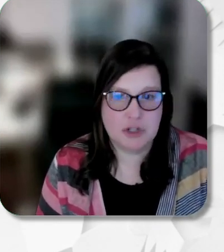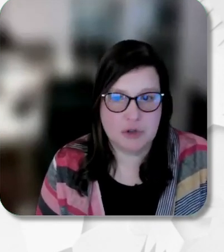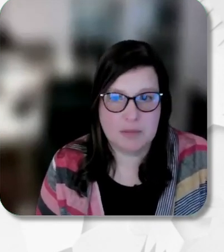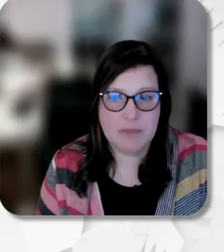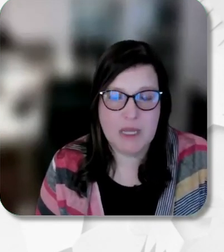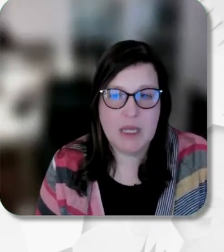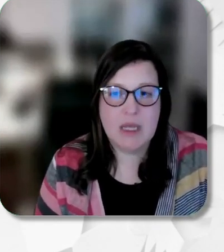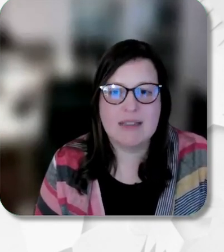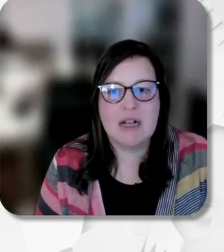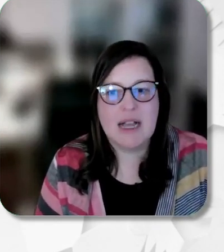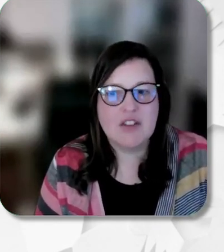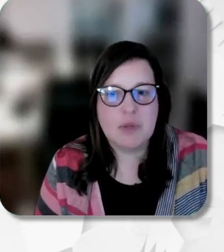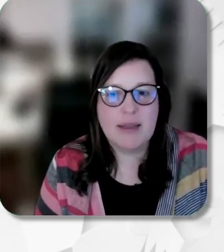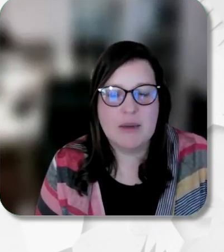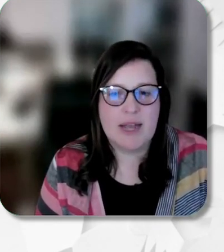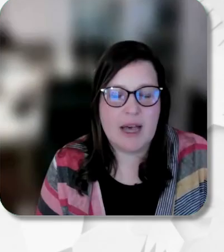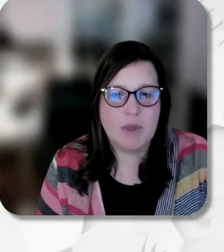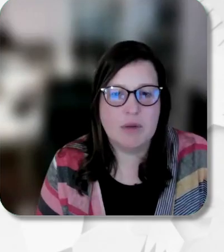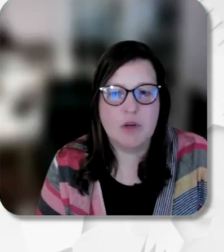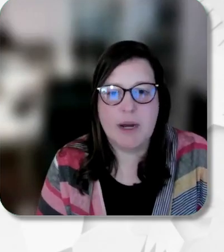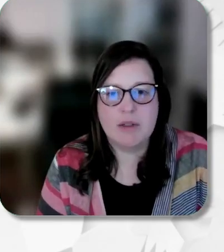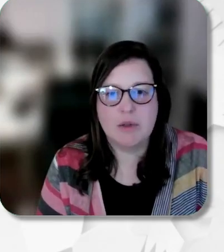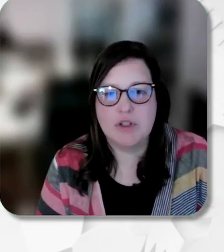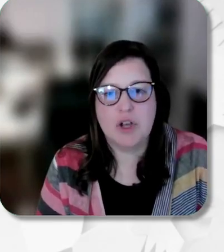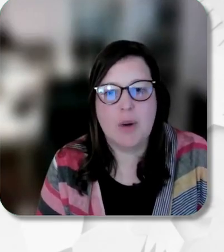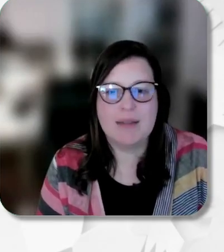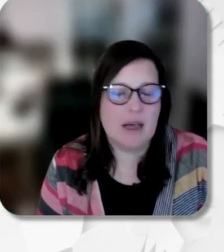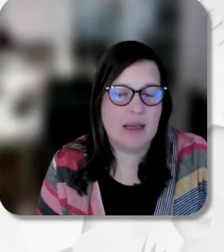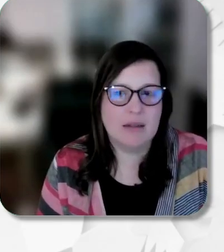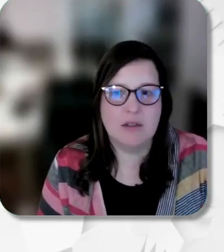children. It's the kind of play that would happen when your parents told you to go outside until